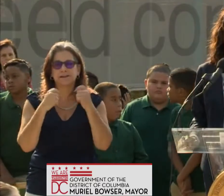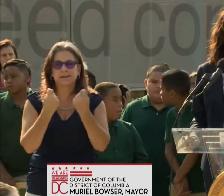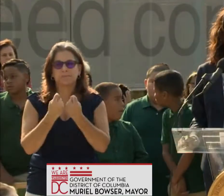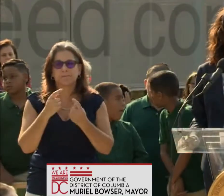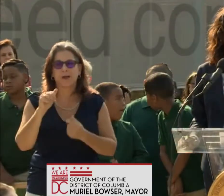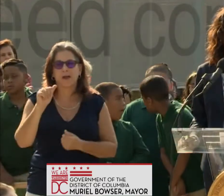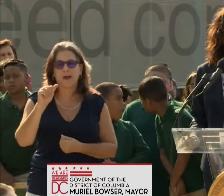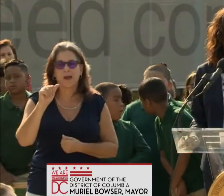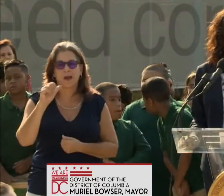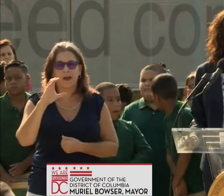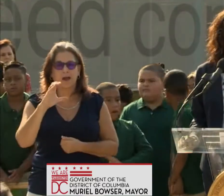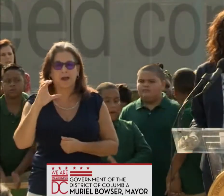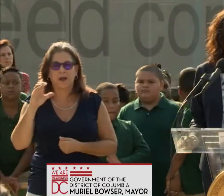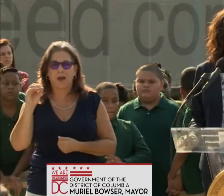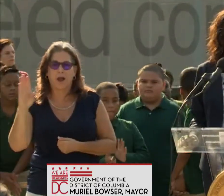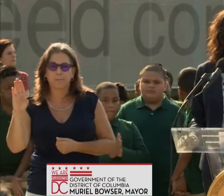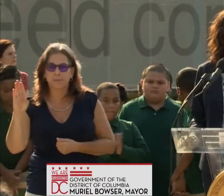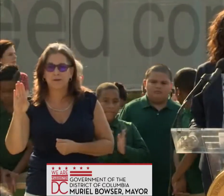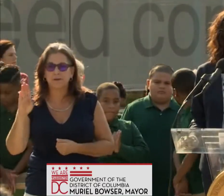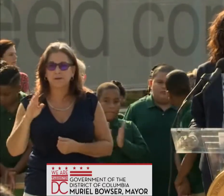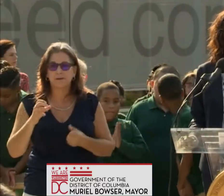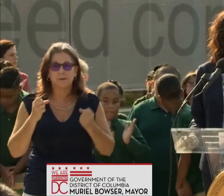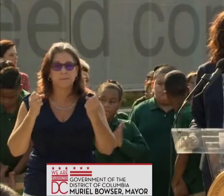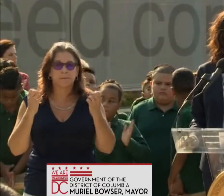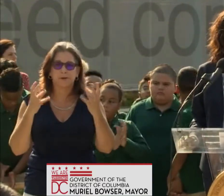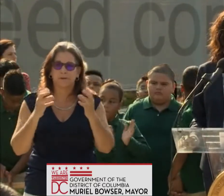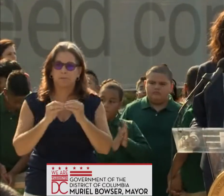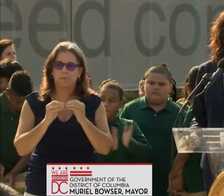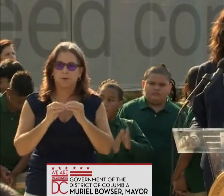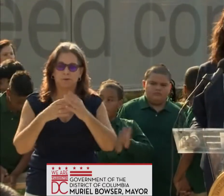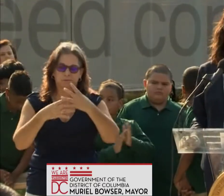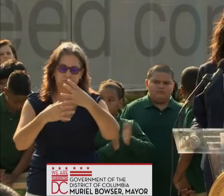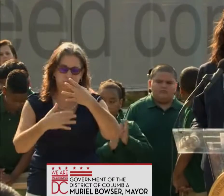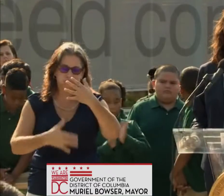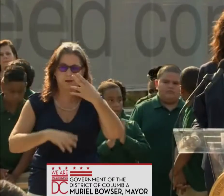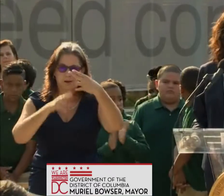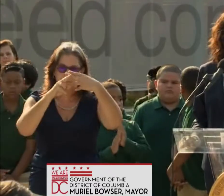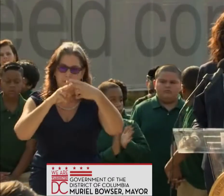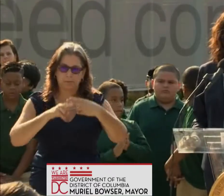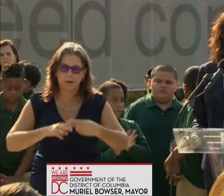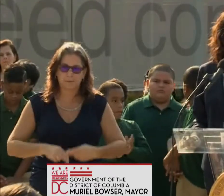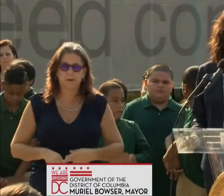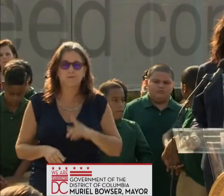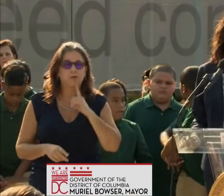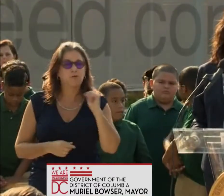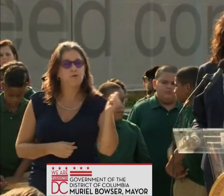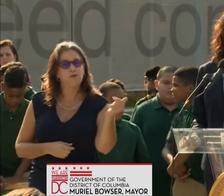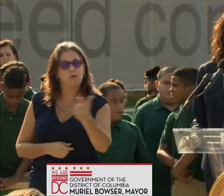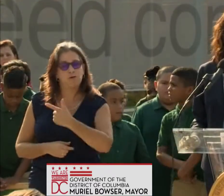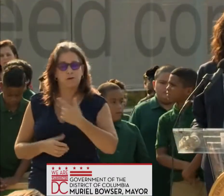all for your hard work and dedication DC can be proud of Lori Reid and its